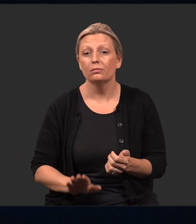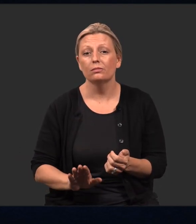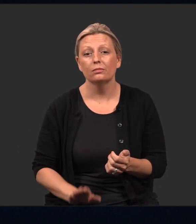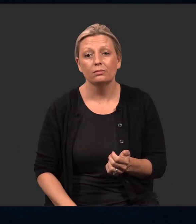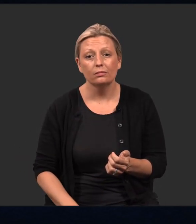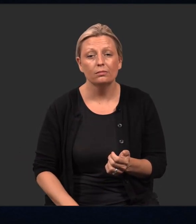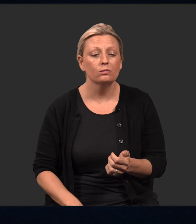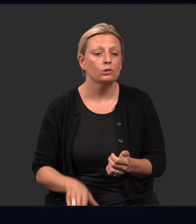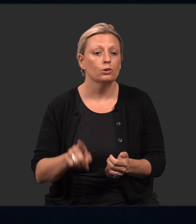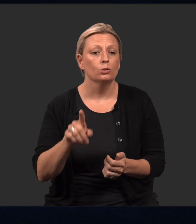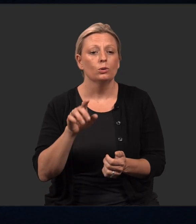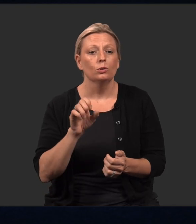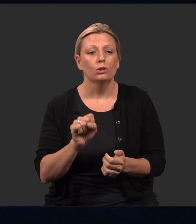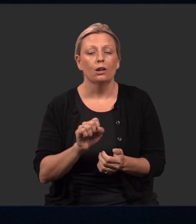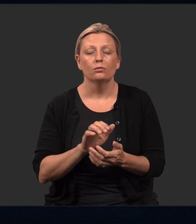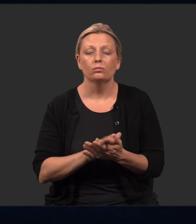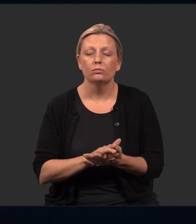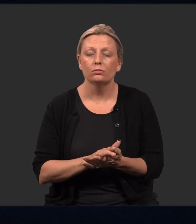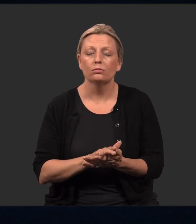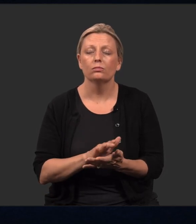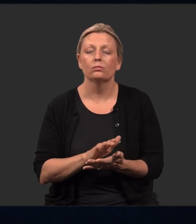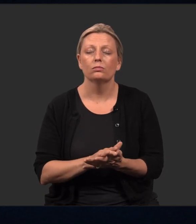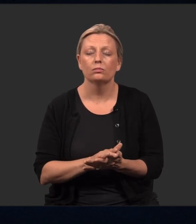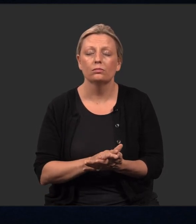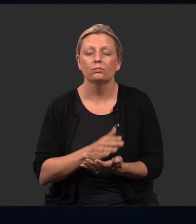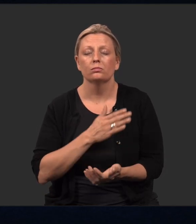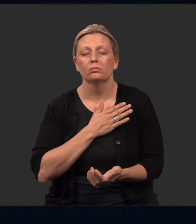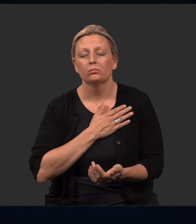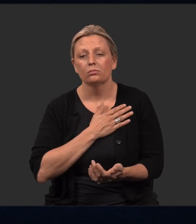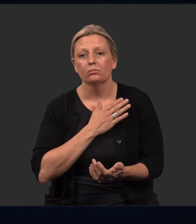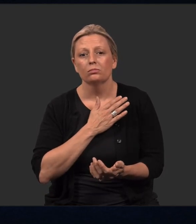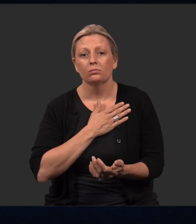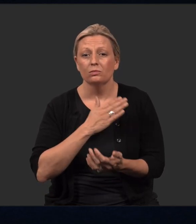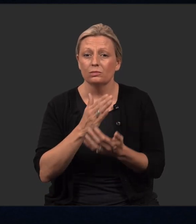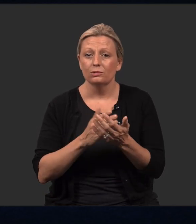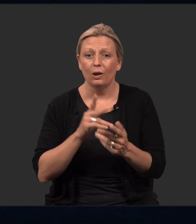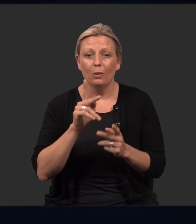either on your leg, your hands, or your chest.